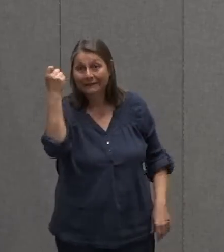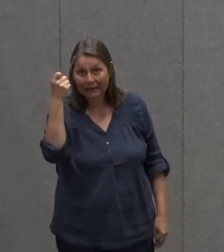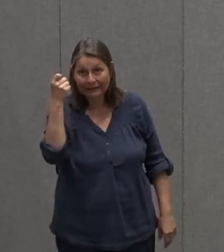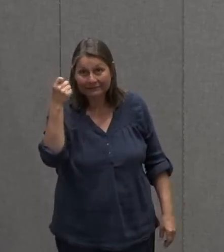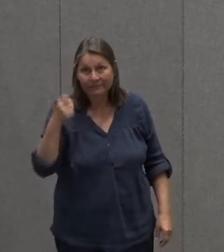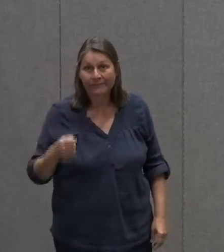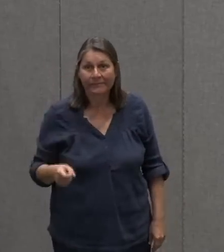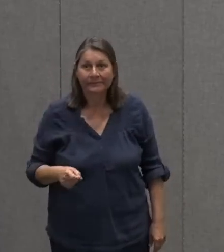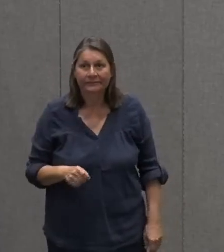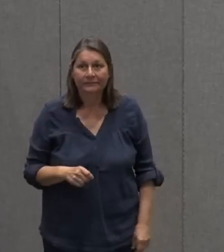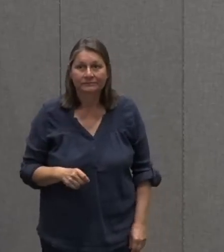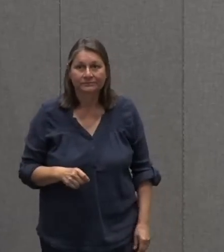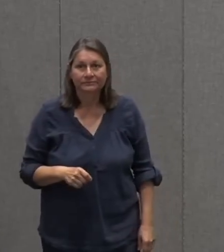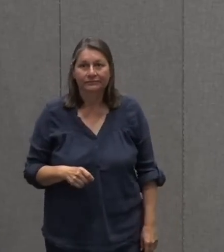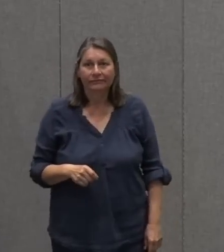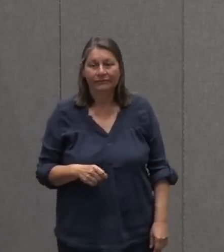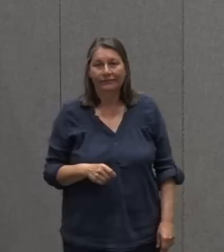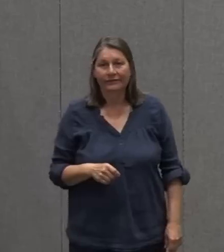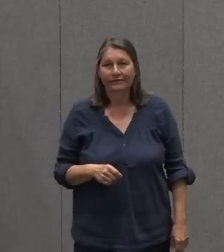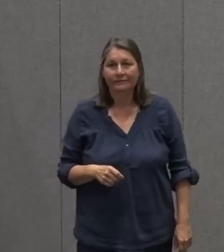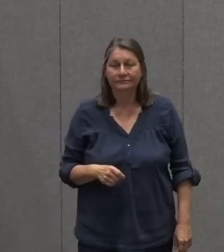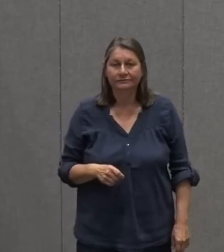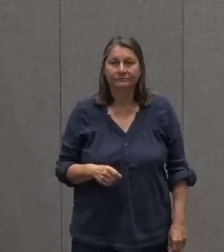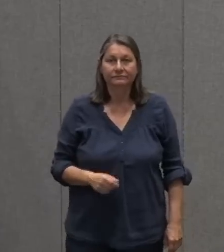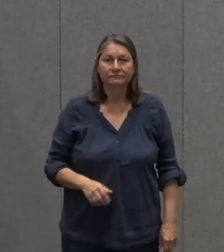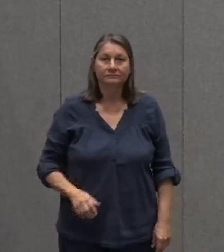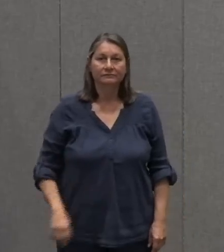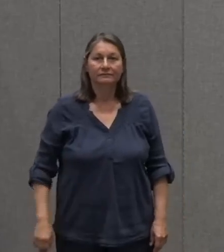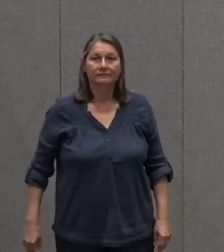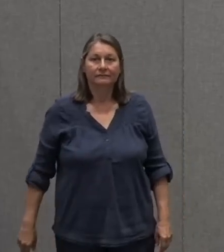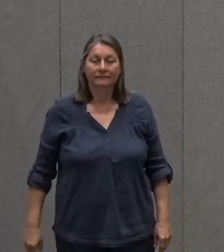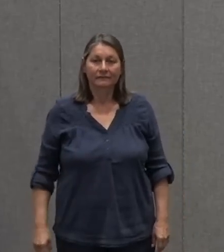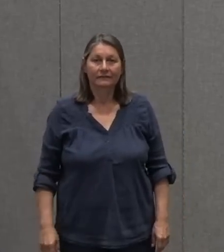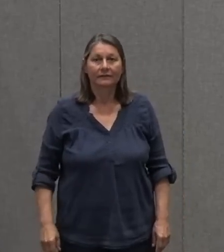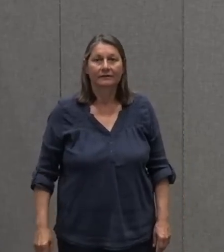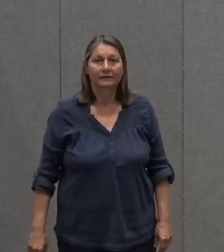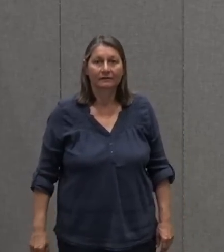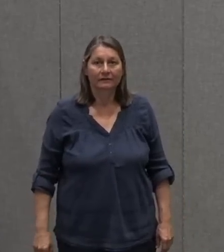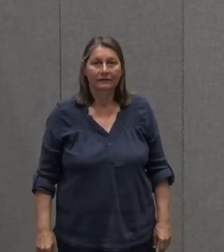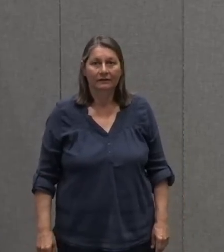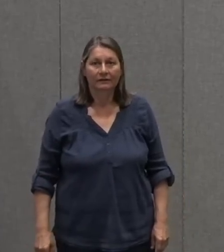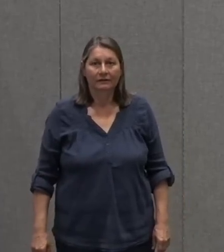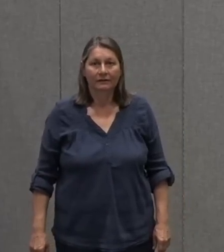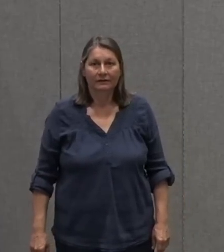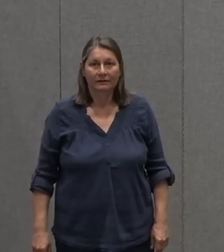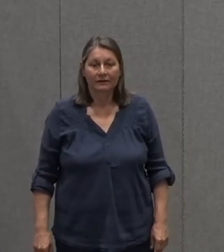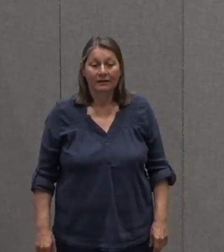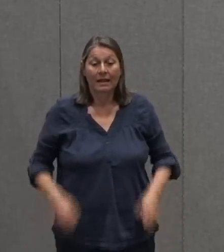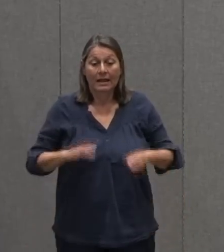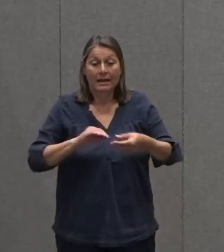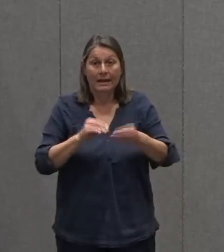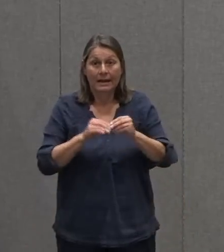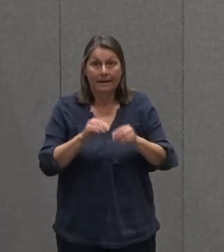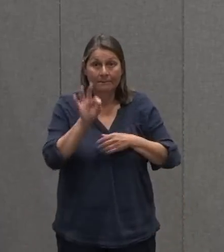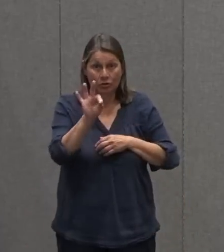Yeah, there you go. Because the last digit nine is divisible by three,